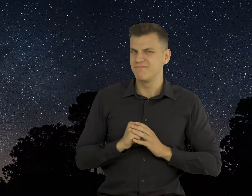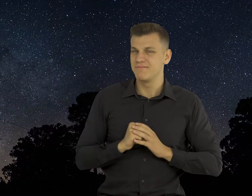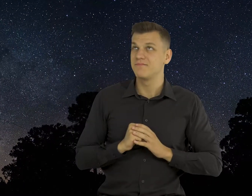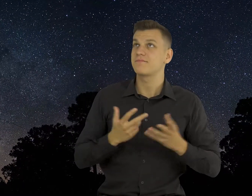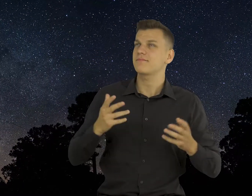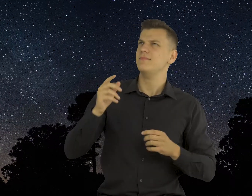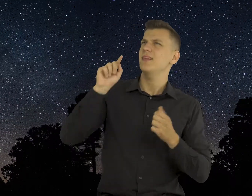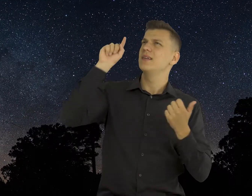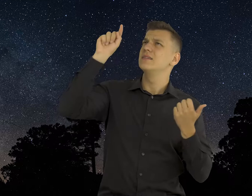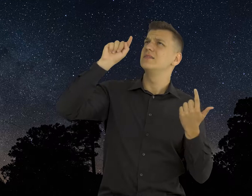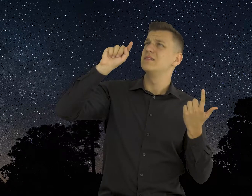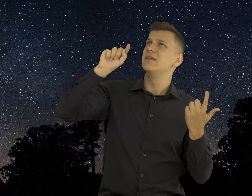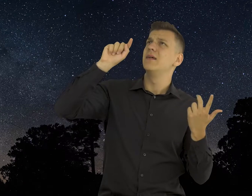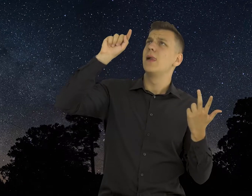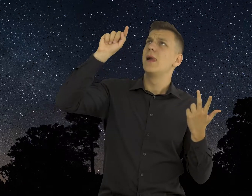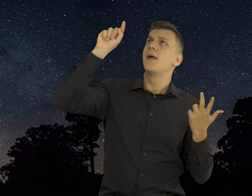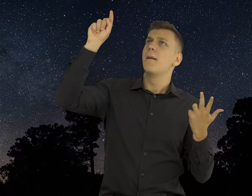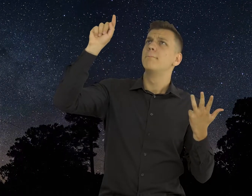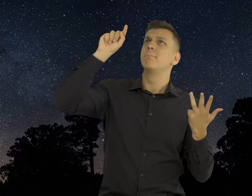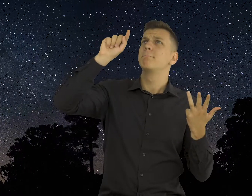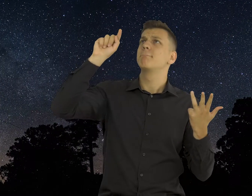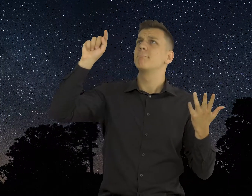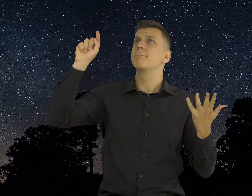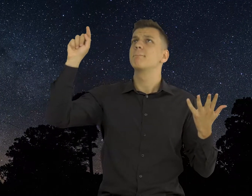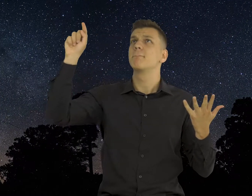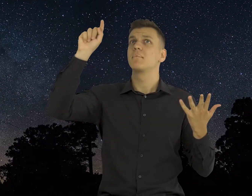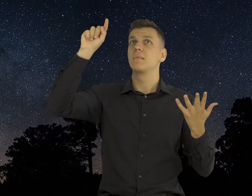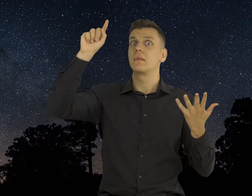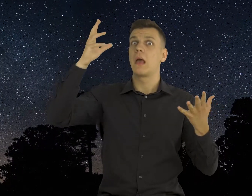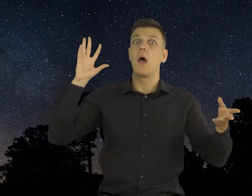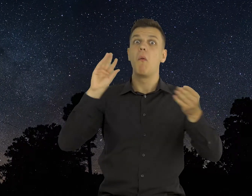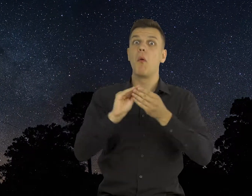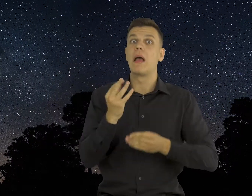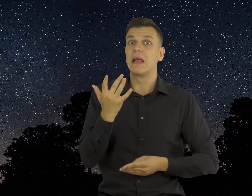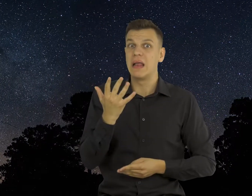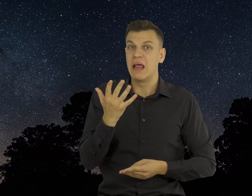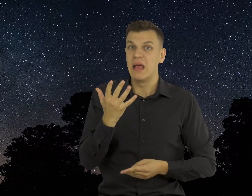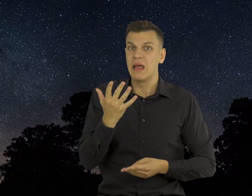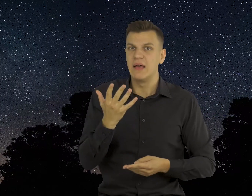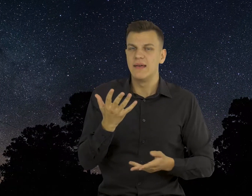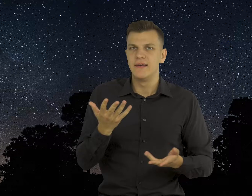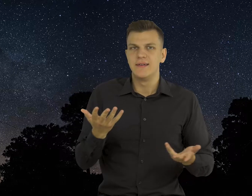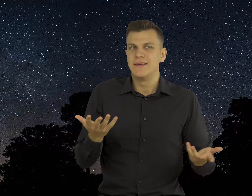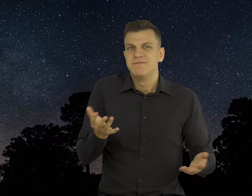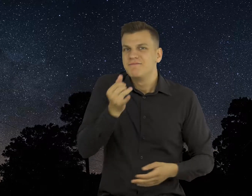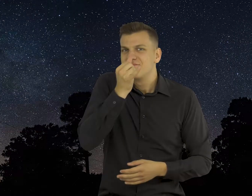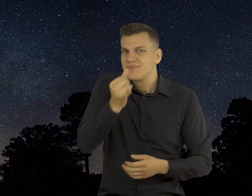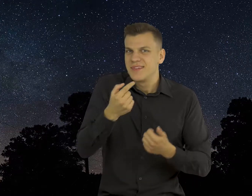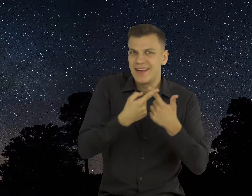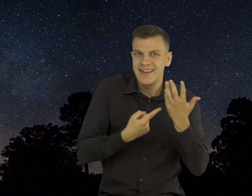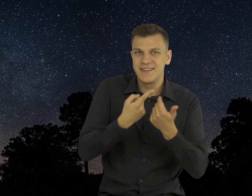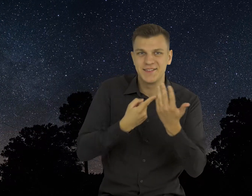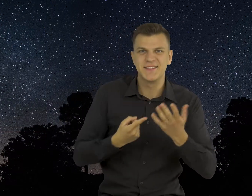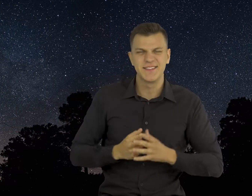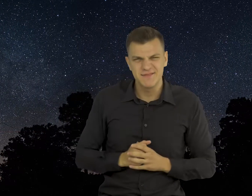It seems impossible to count all the stars.